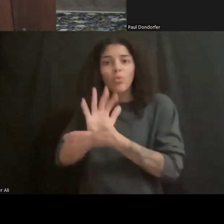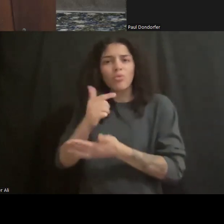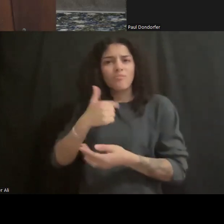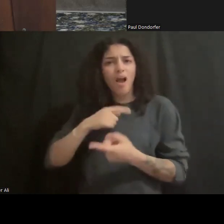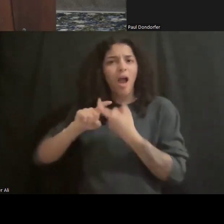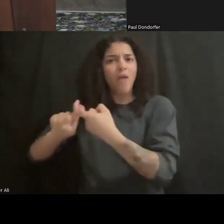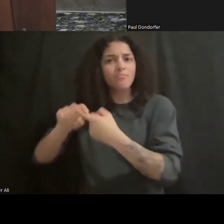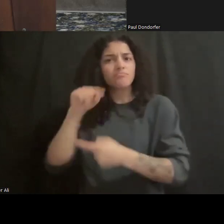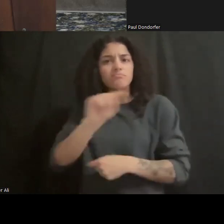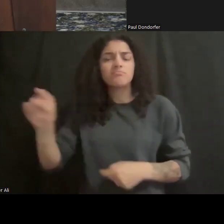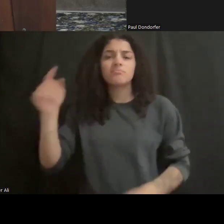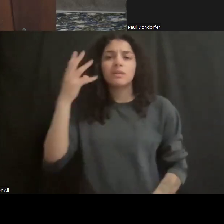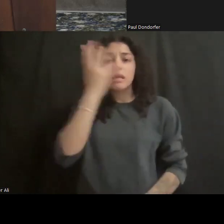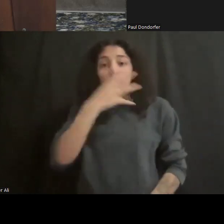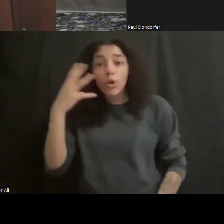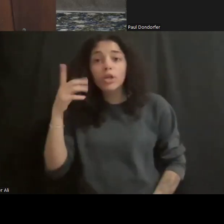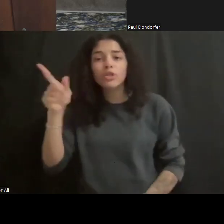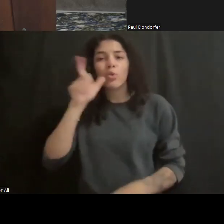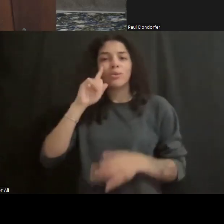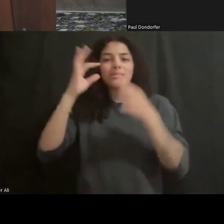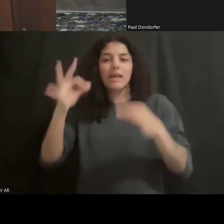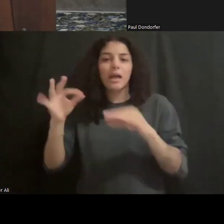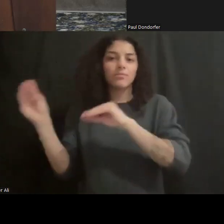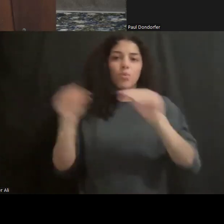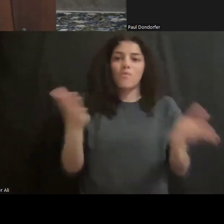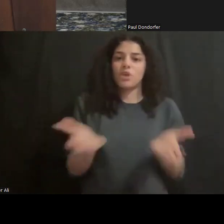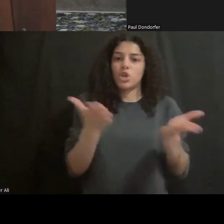had chosen our community to call home These friendships have been some of the strongest